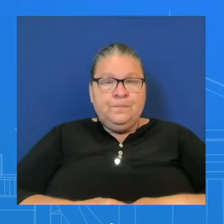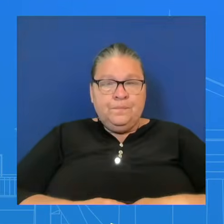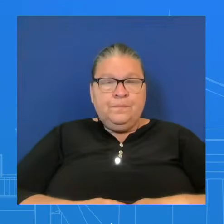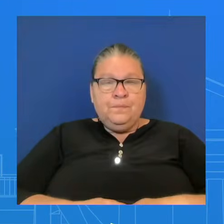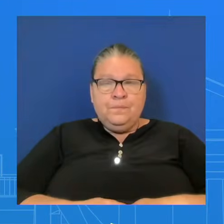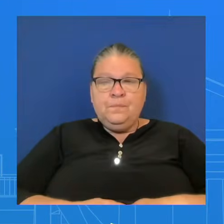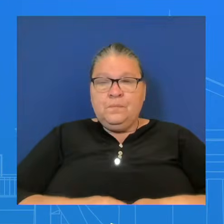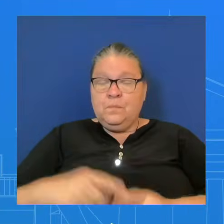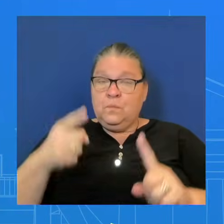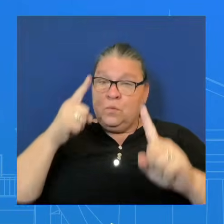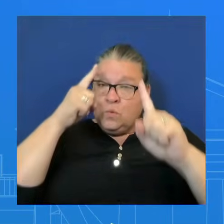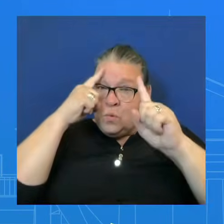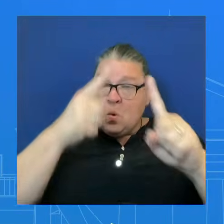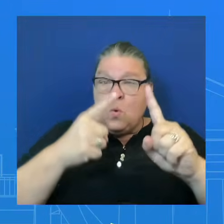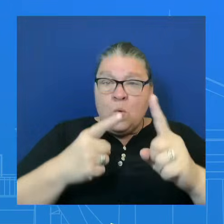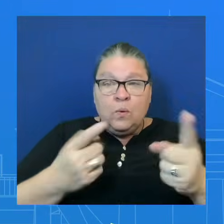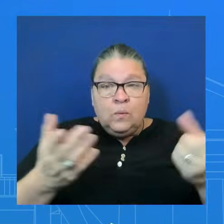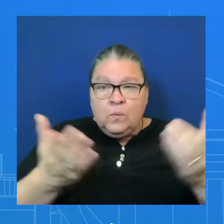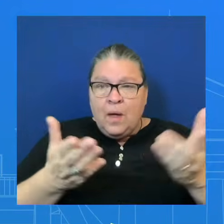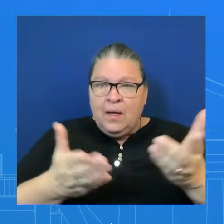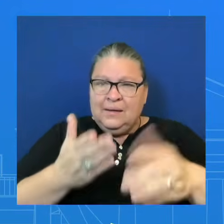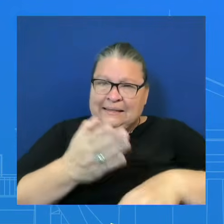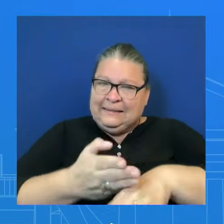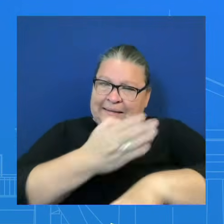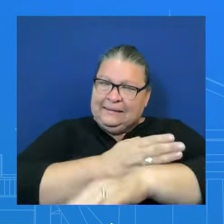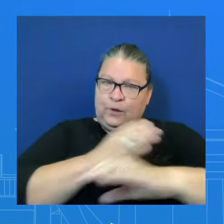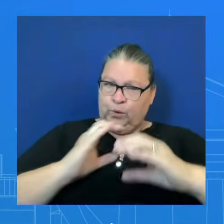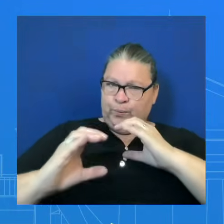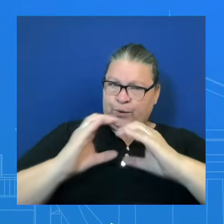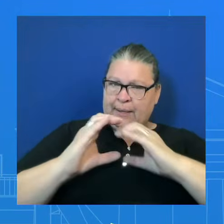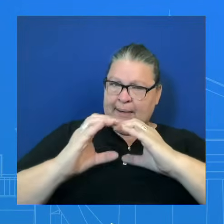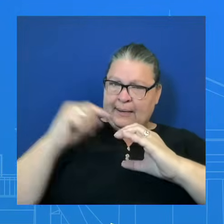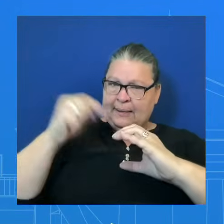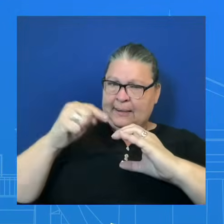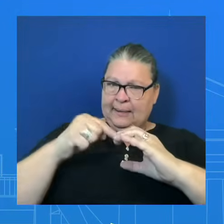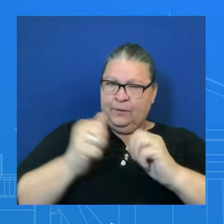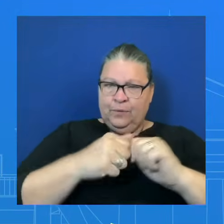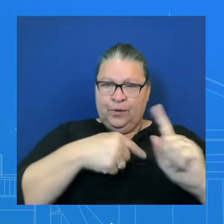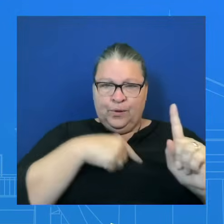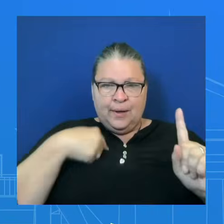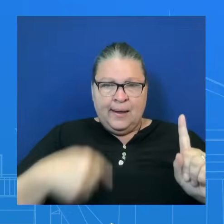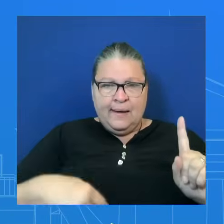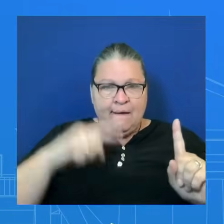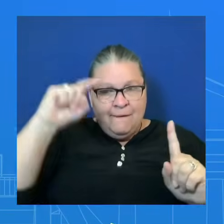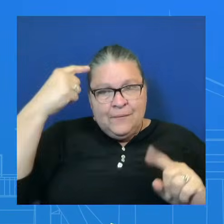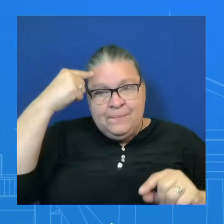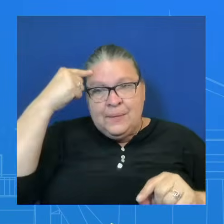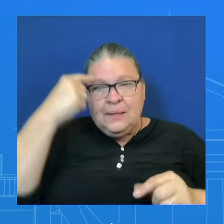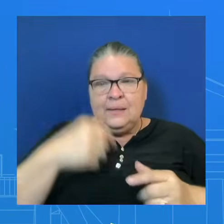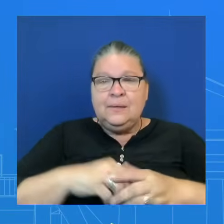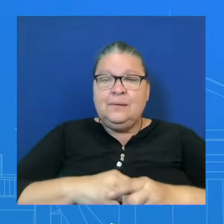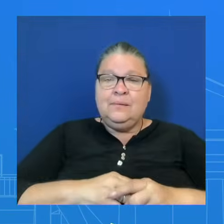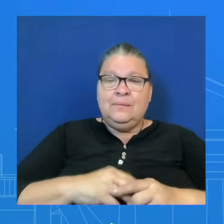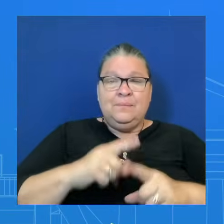to get these higher-level visits in play. We're just not there yet to talk about sequencing or specific scheduling.